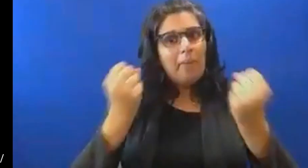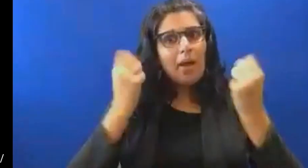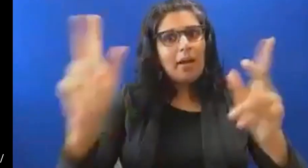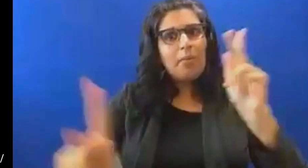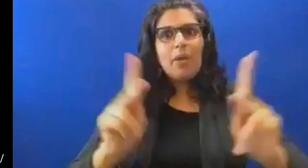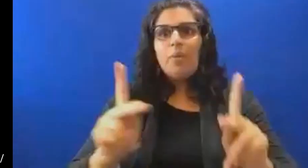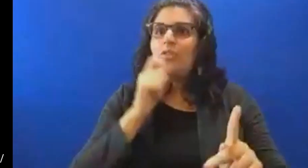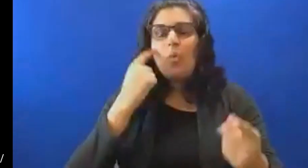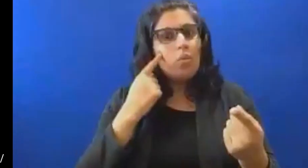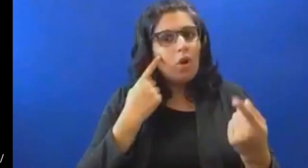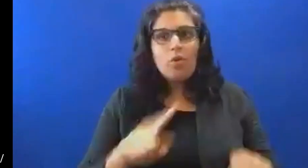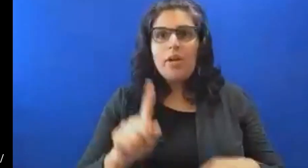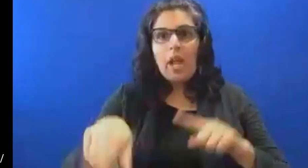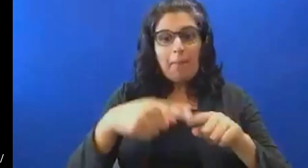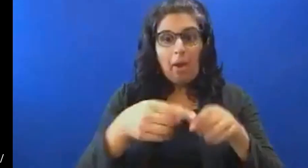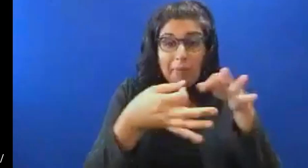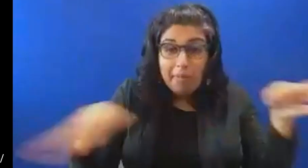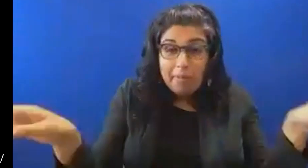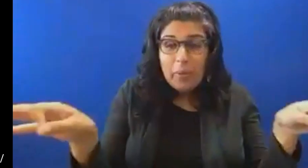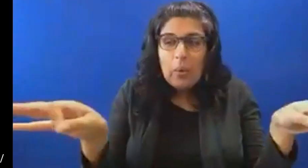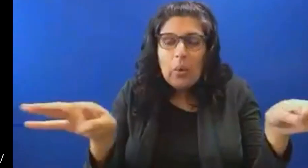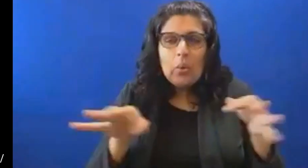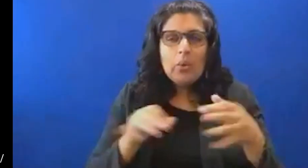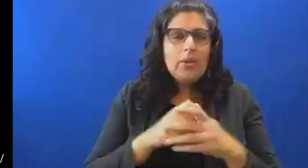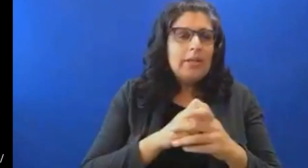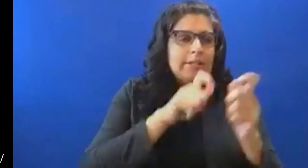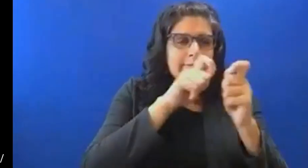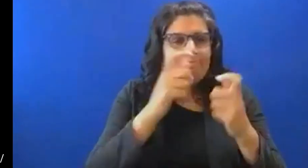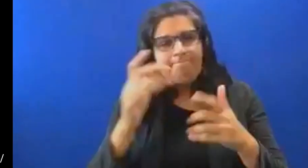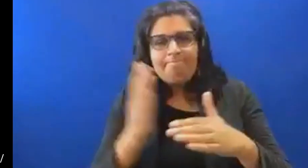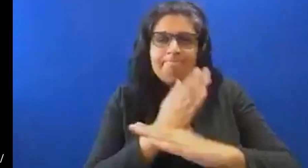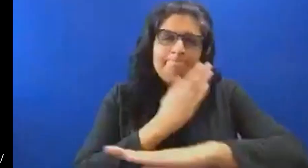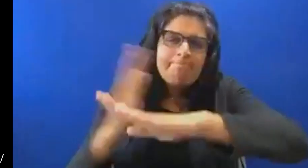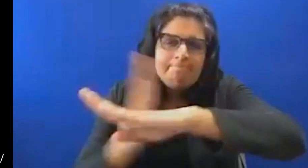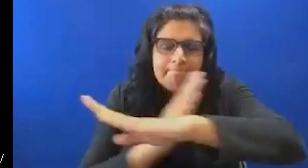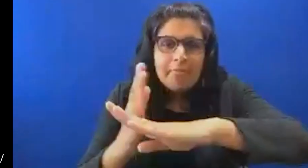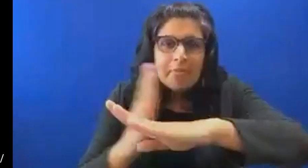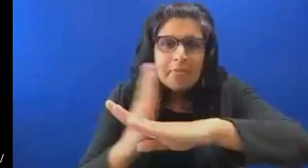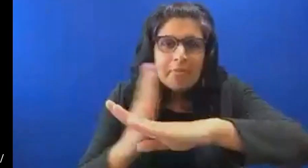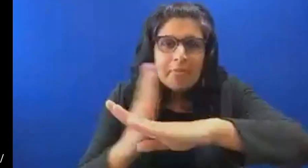And so, it's not my place to tell someone else who has a disability what they should call themselves.